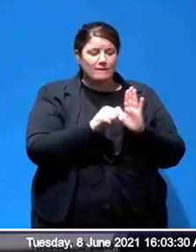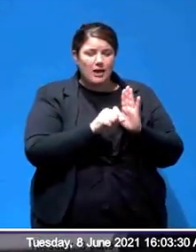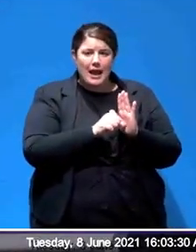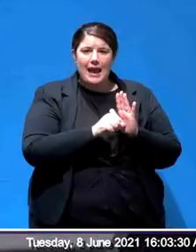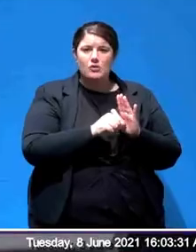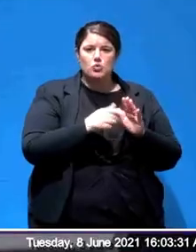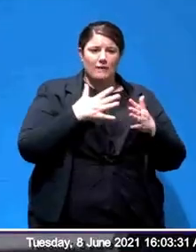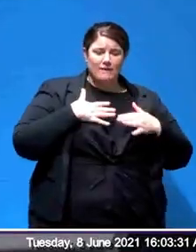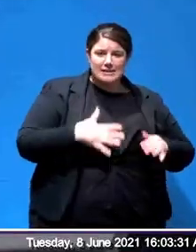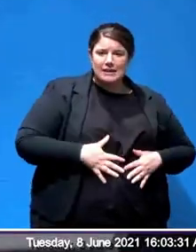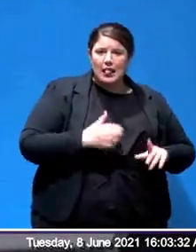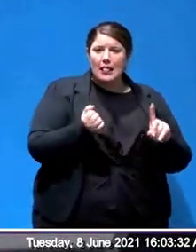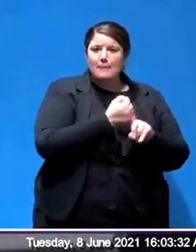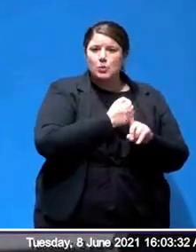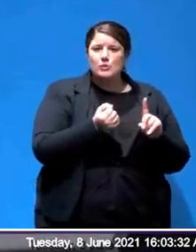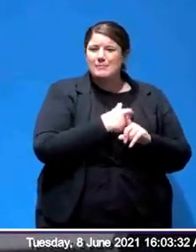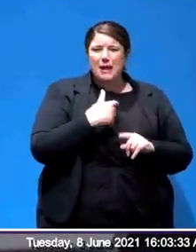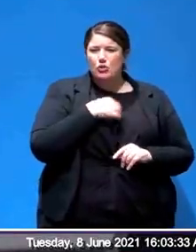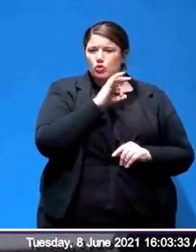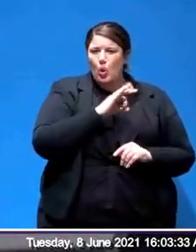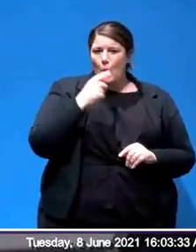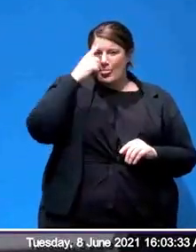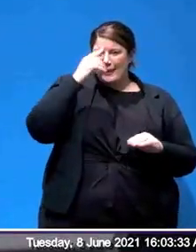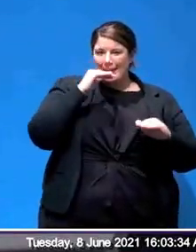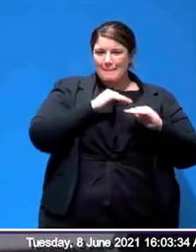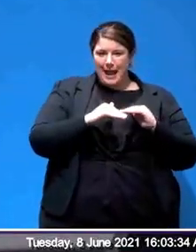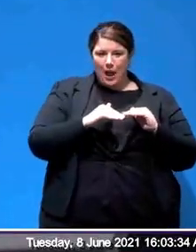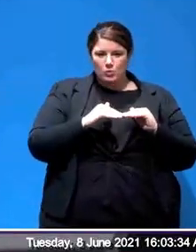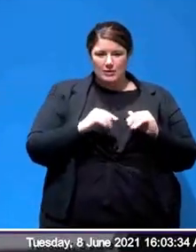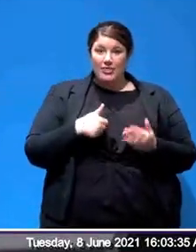about the --- you normally don't start there, that's not where abuse starts.